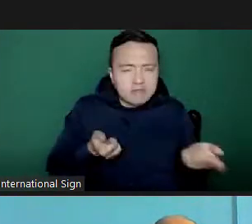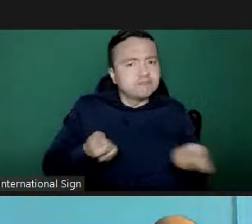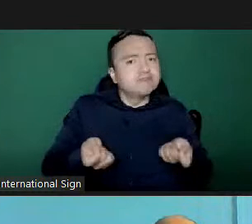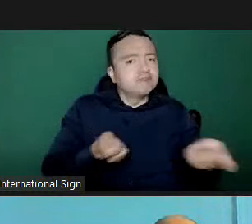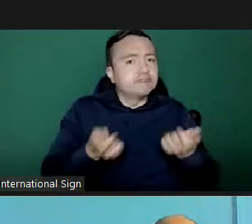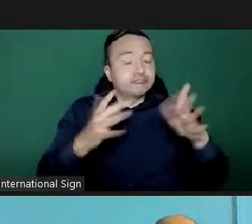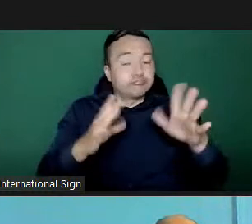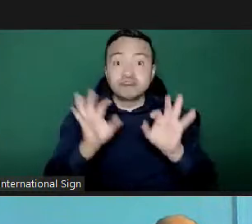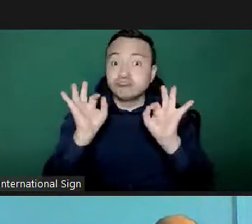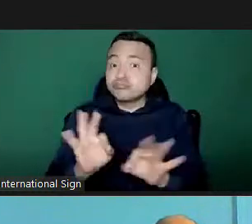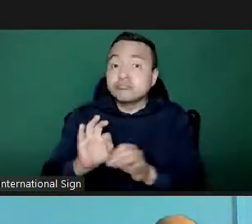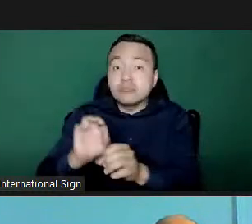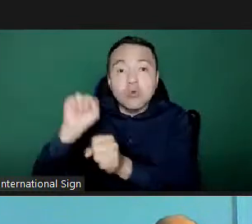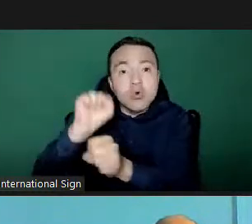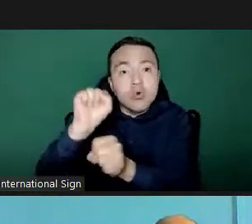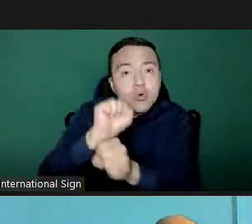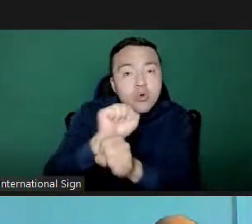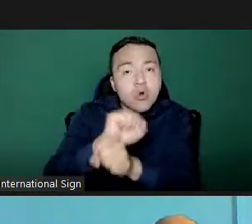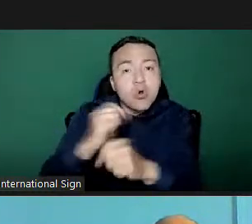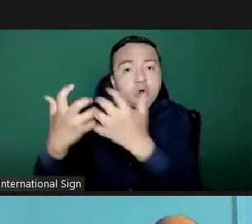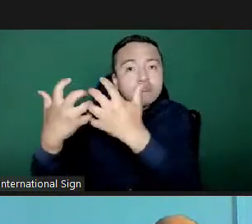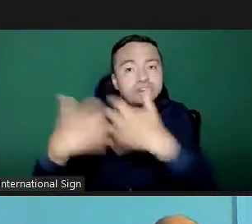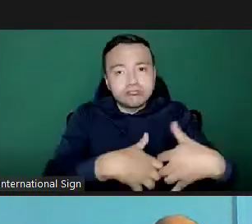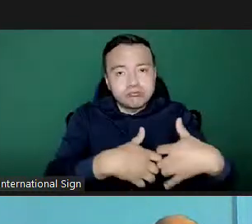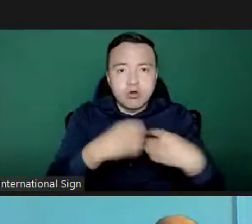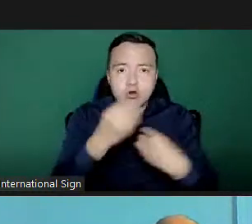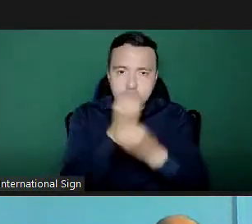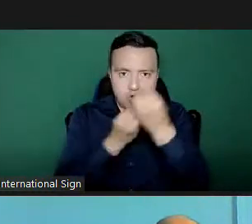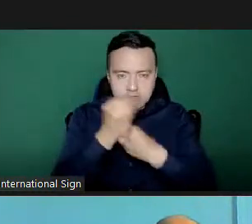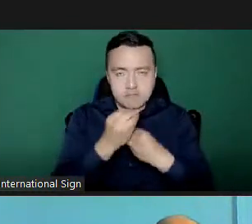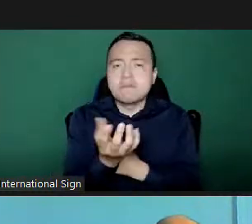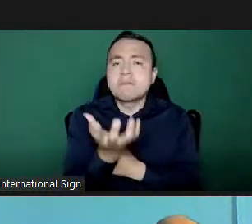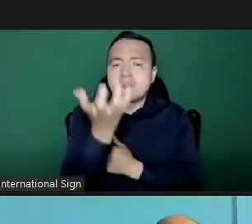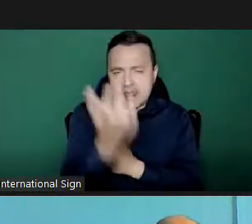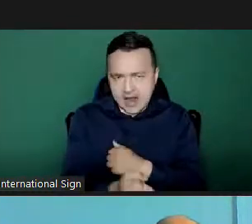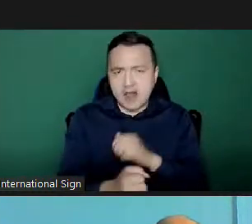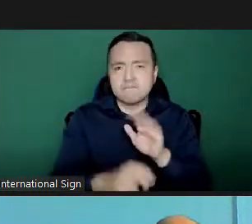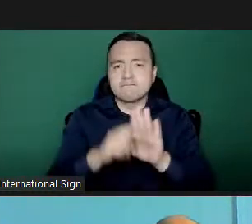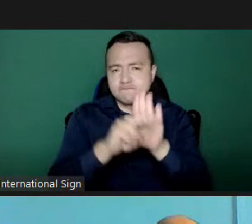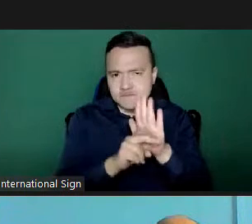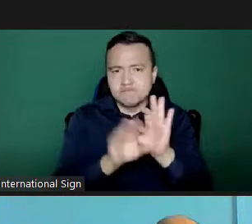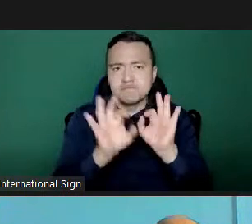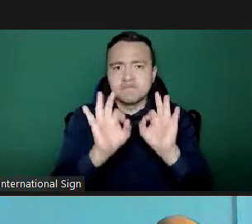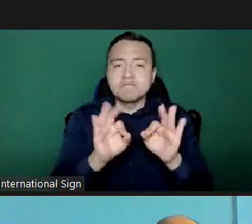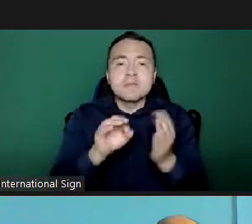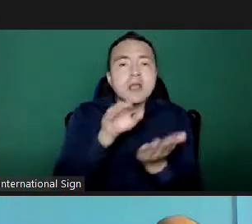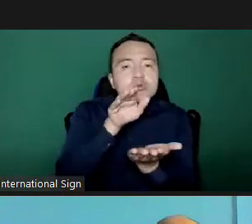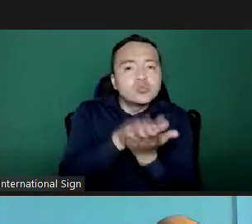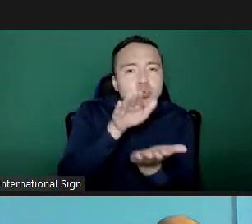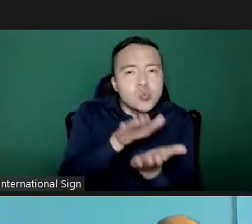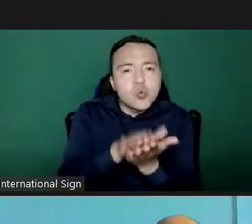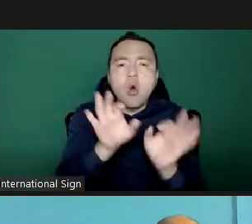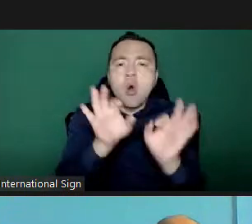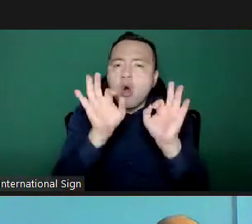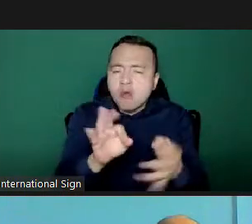and production reformulation workshops. Particularly in the first instance targeting